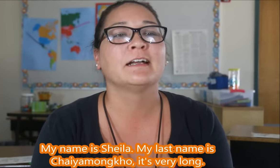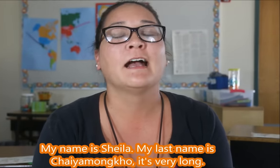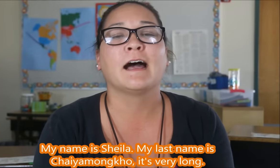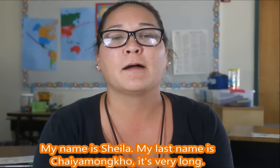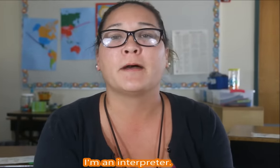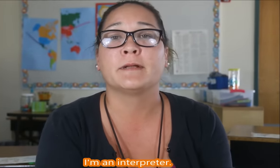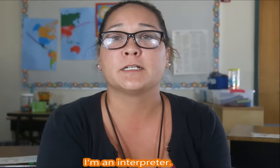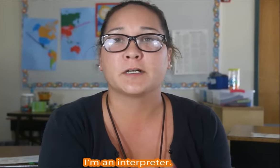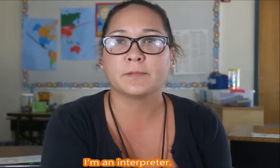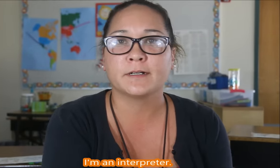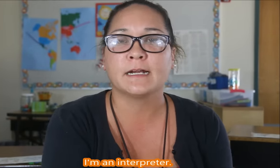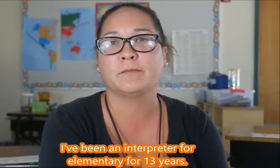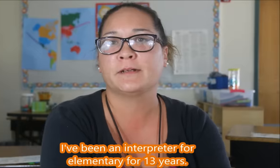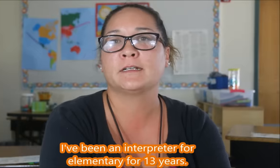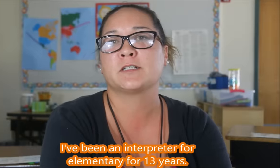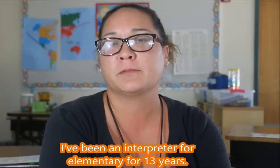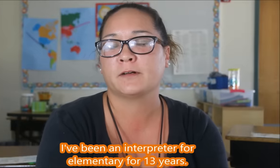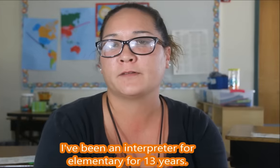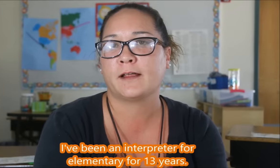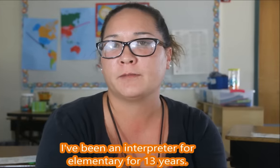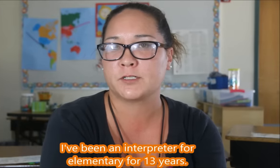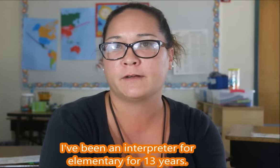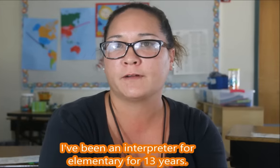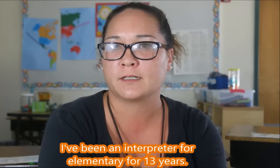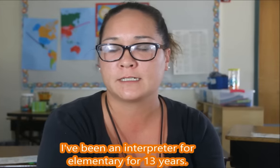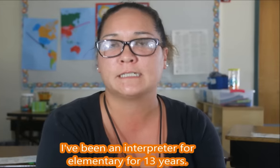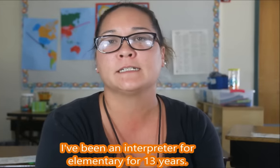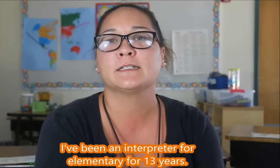I'm an interpreter have been an interpreter for Elementary for 13 years